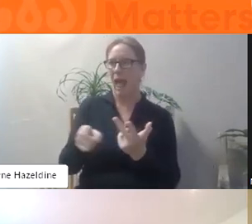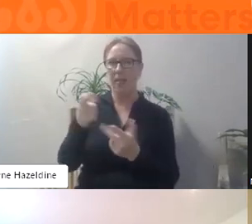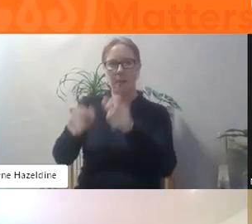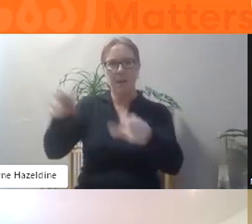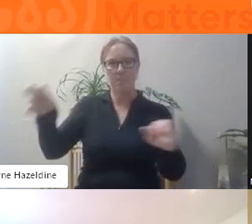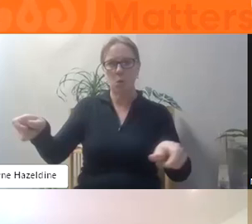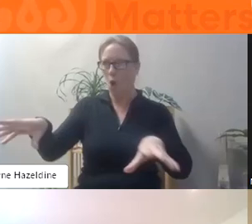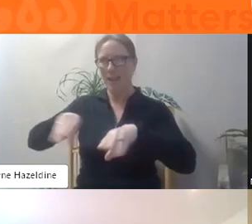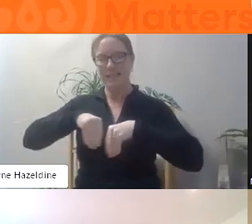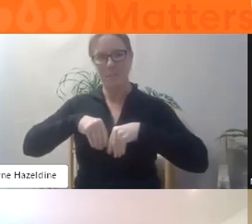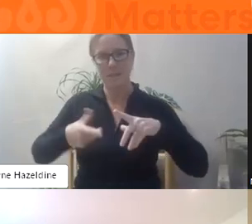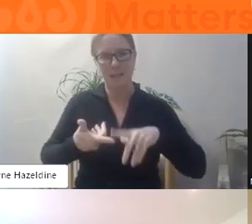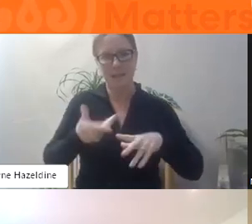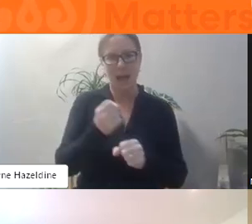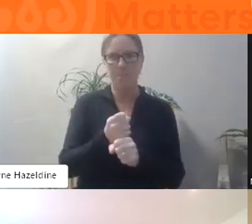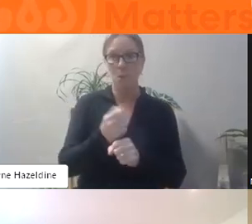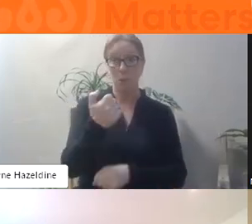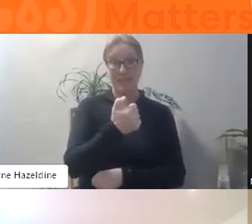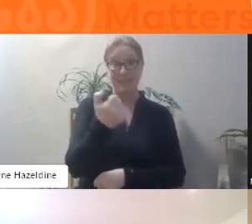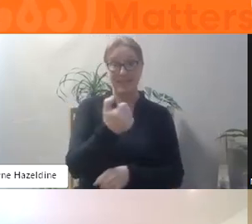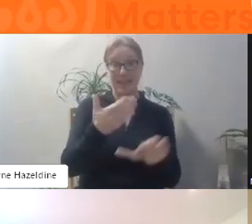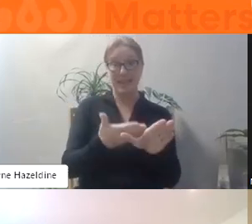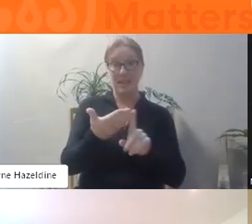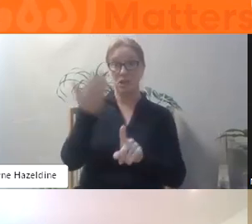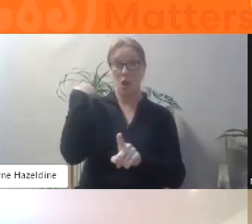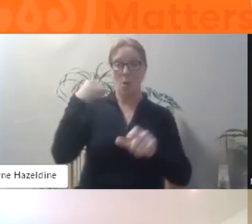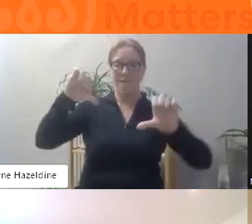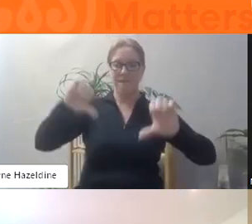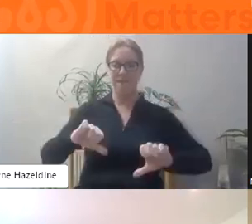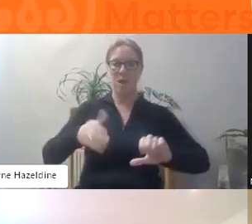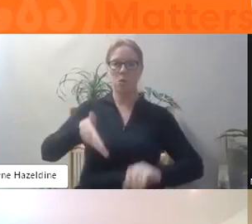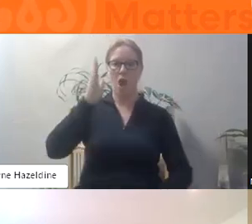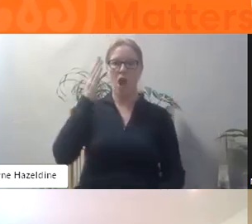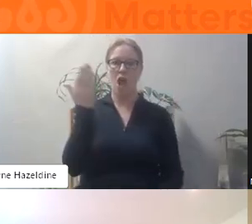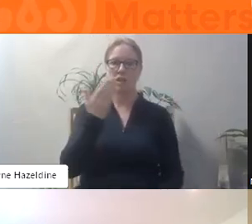For example, 16 years ago I failed my high school speech simply because